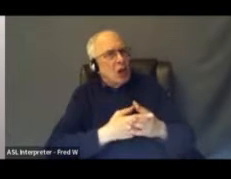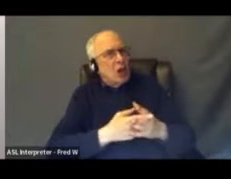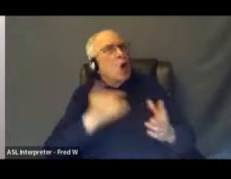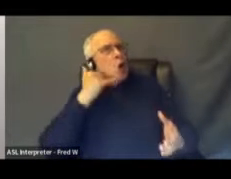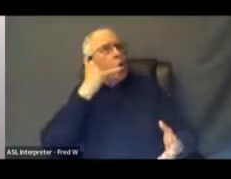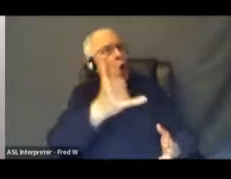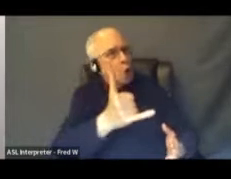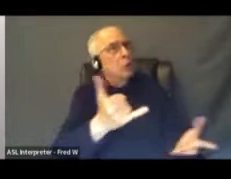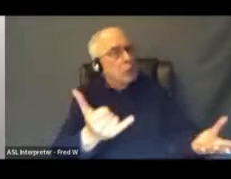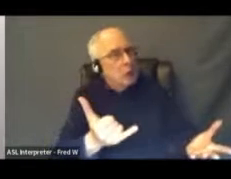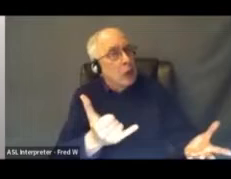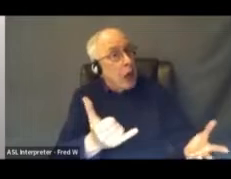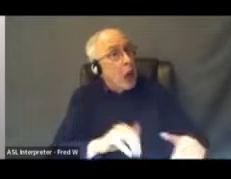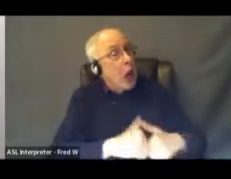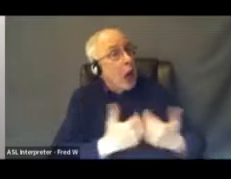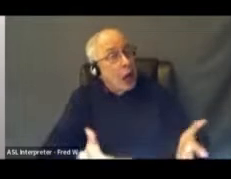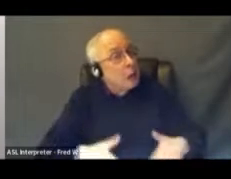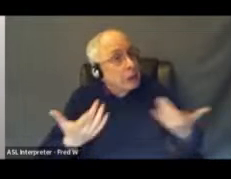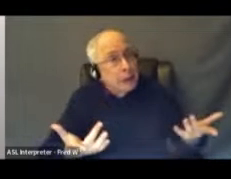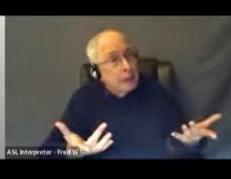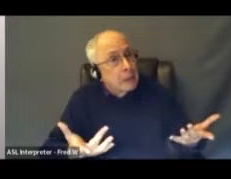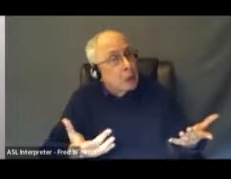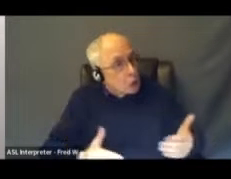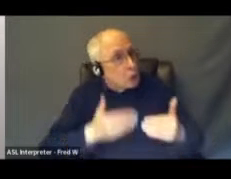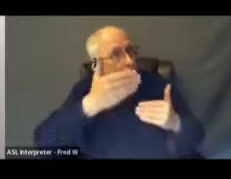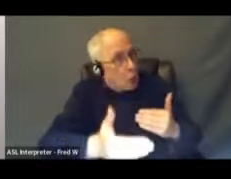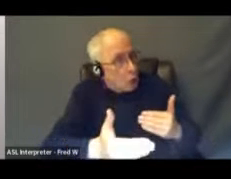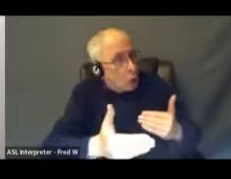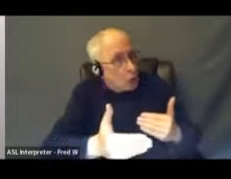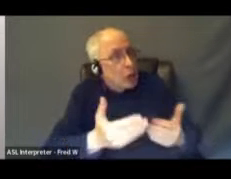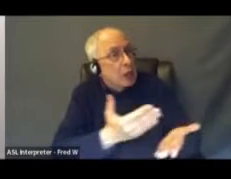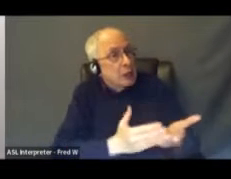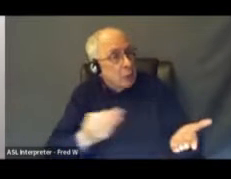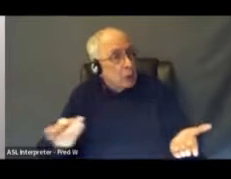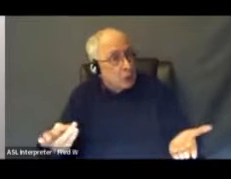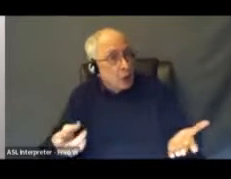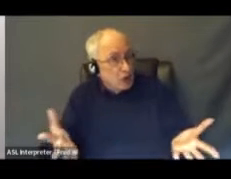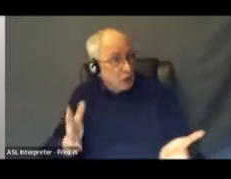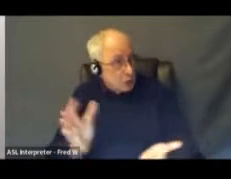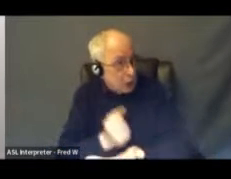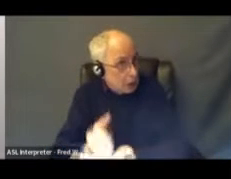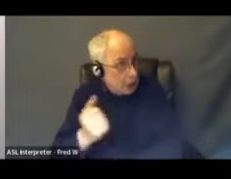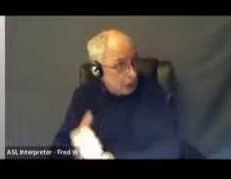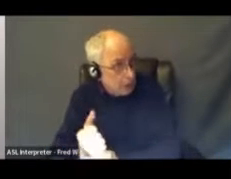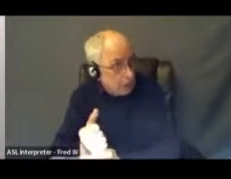Have you taken the next steps on those resources that we talked about? And then we do a three month check? Hey, it's been a few months since I've heard from